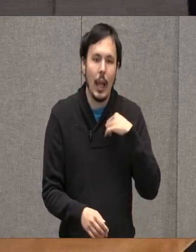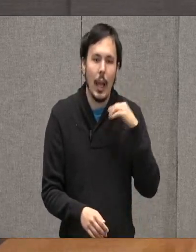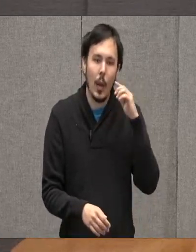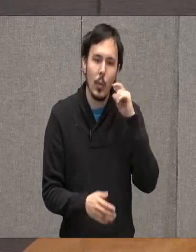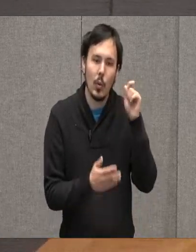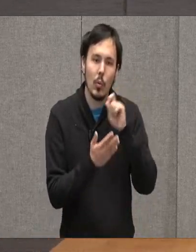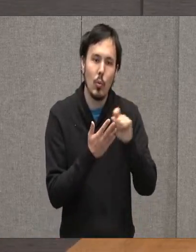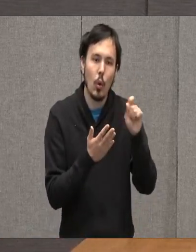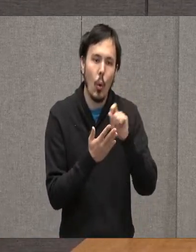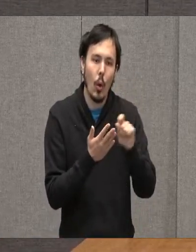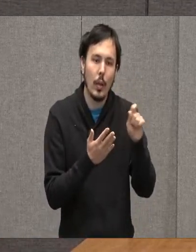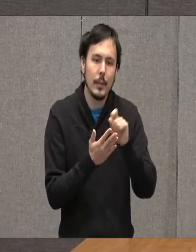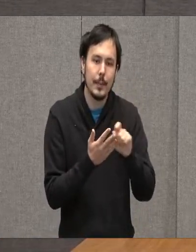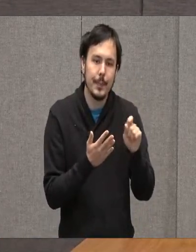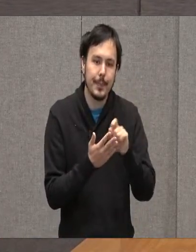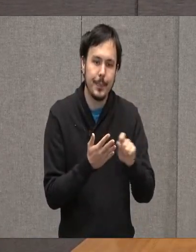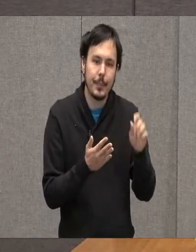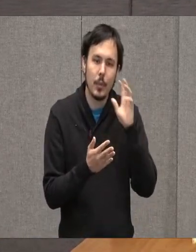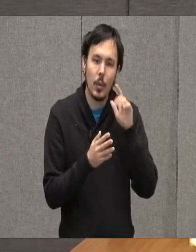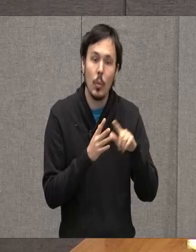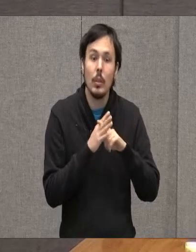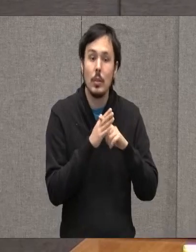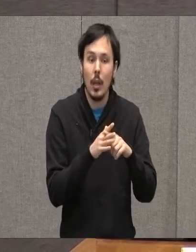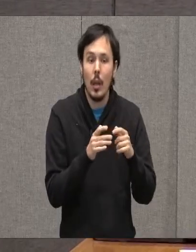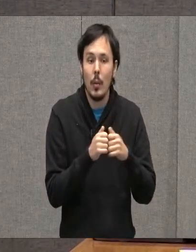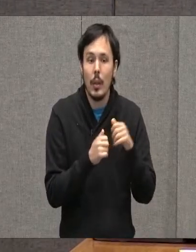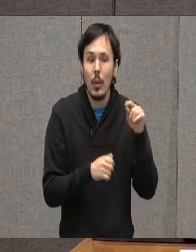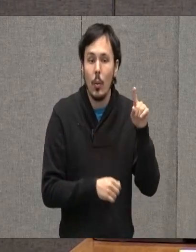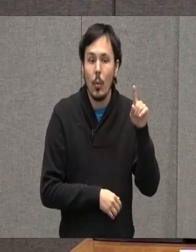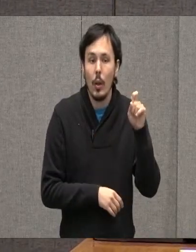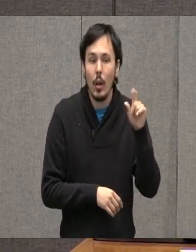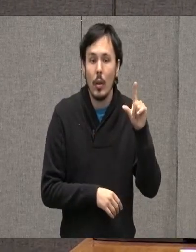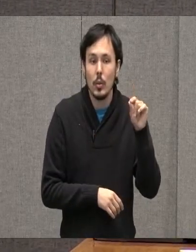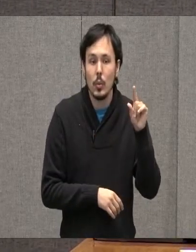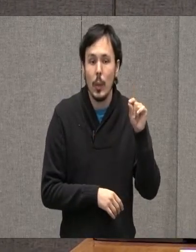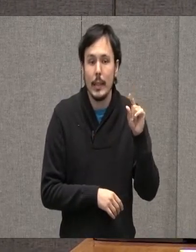And so we're starting with 120,